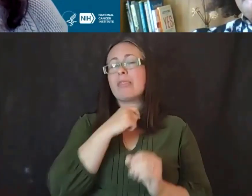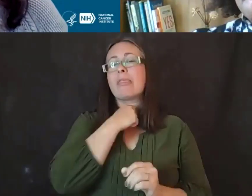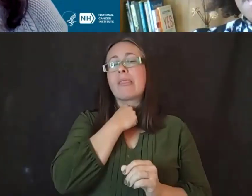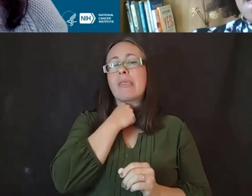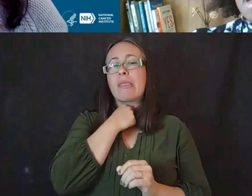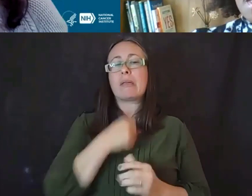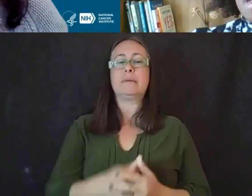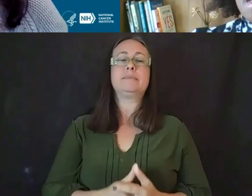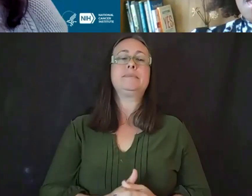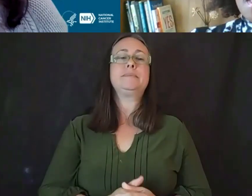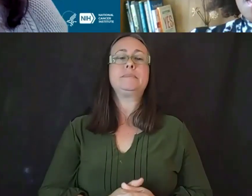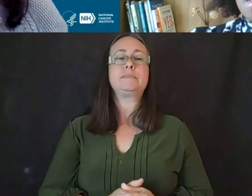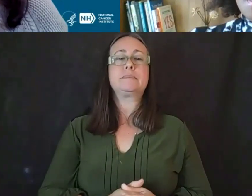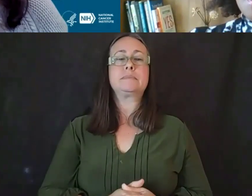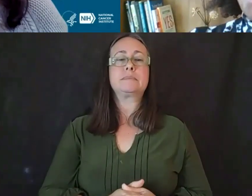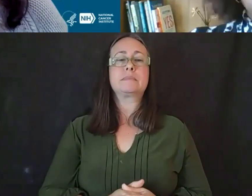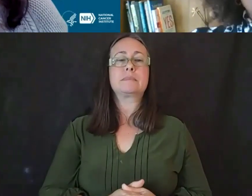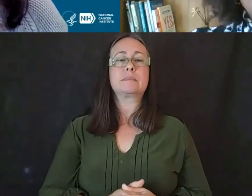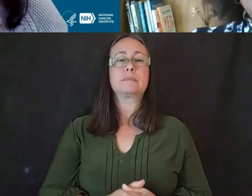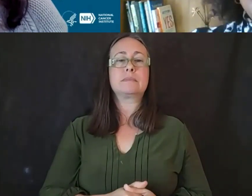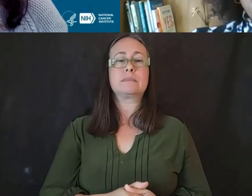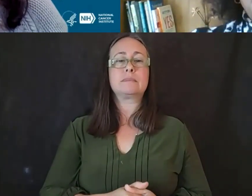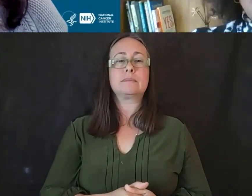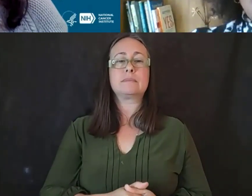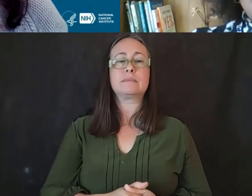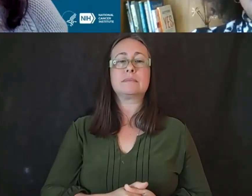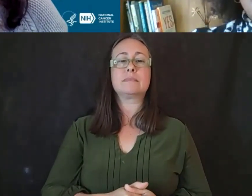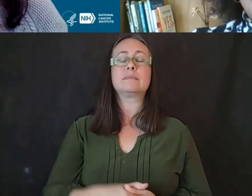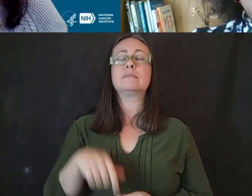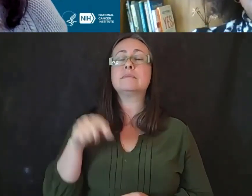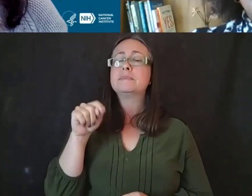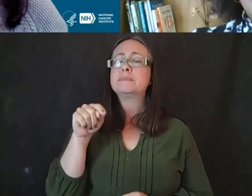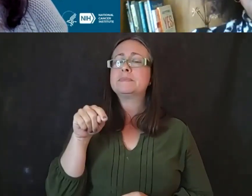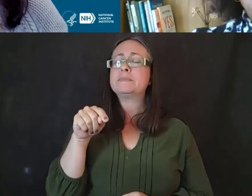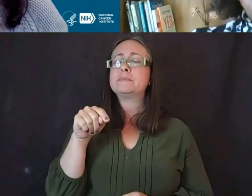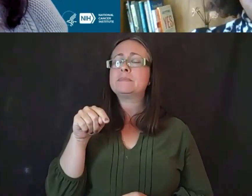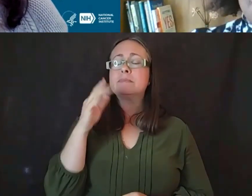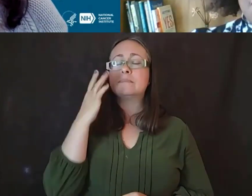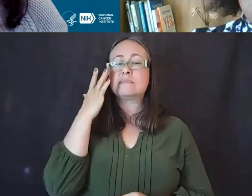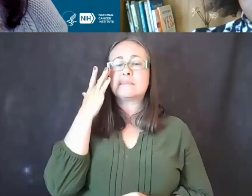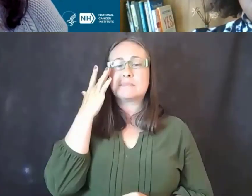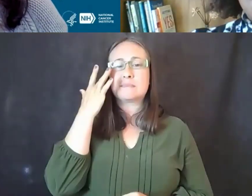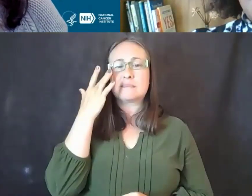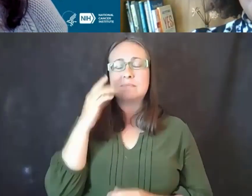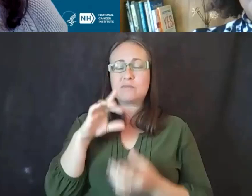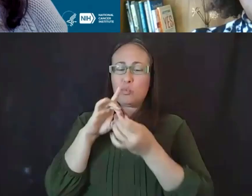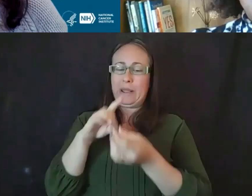Or is there another way that you should demonstrate need for supplemental equipment or resources?